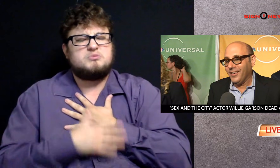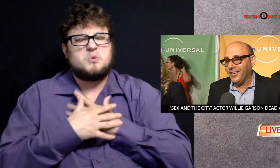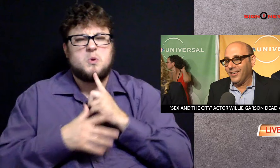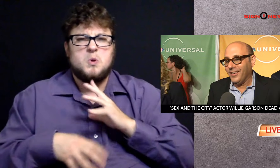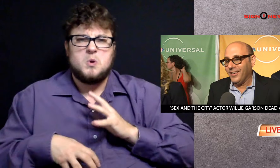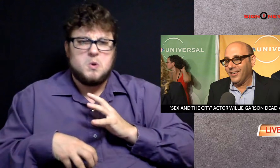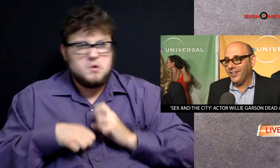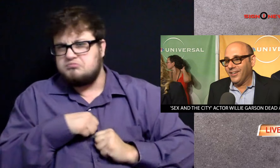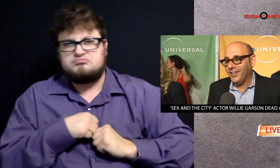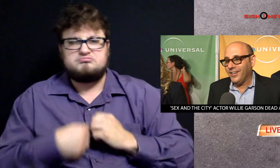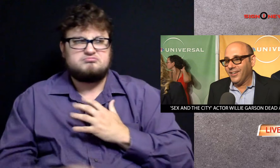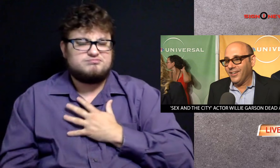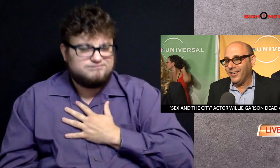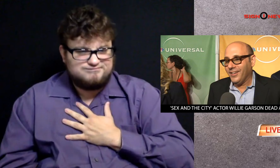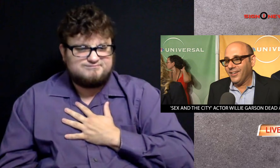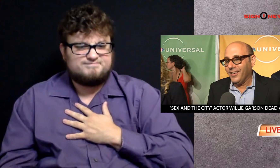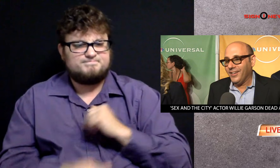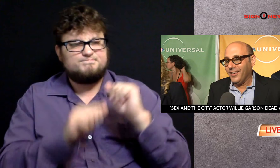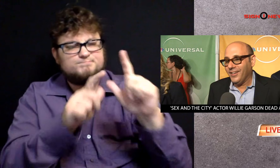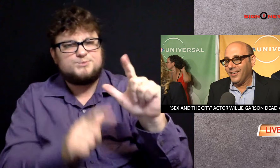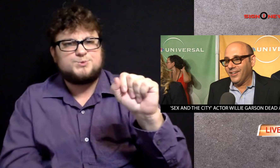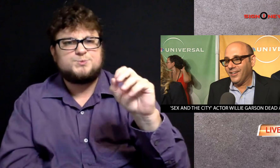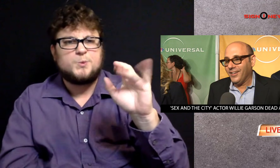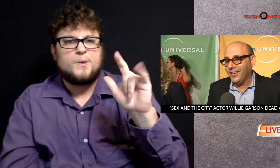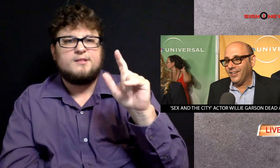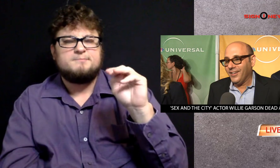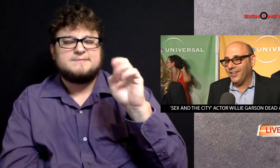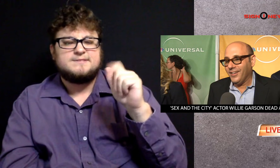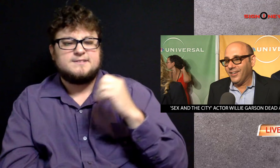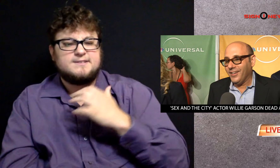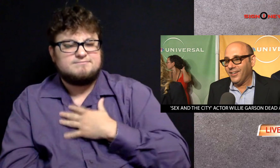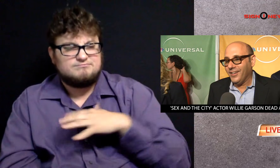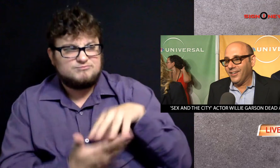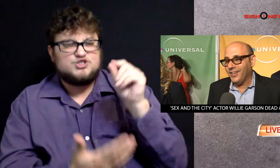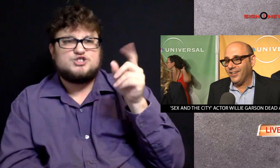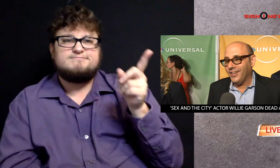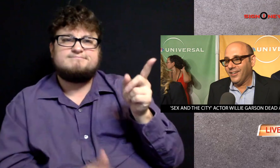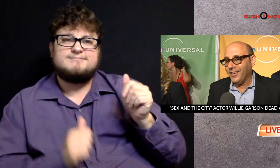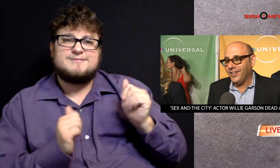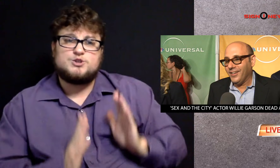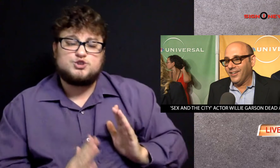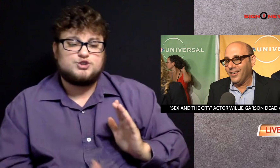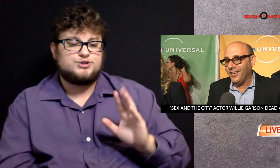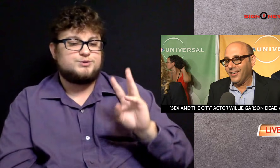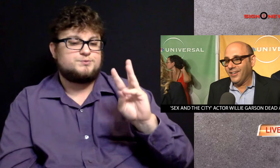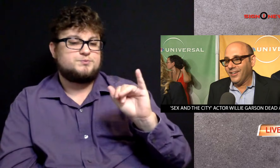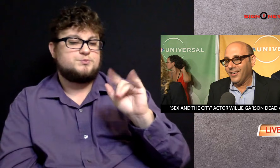friends and former colleagues express their heartbreak express their heartbreak and love on social media